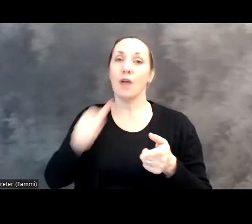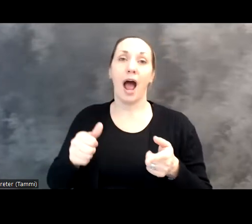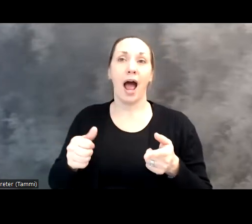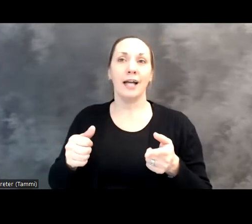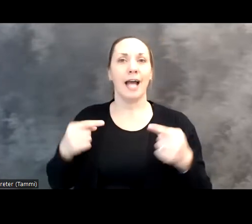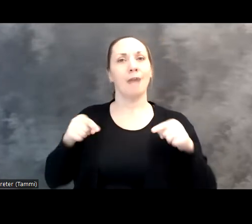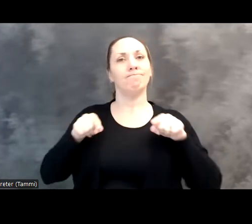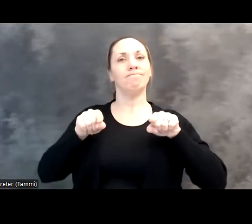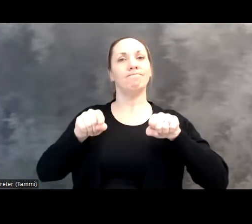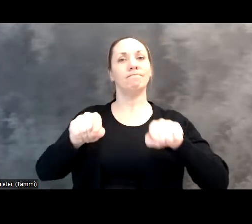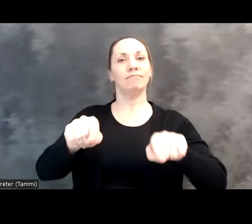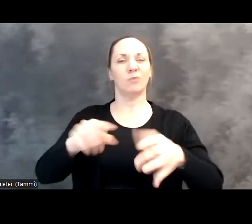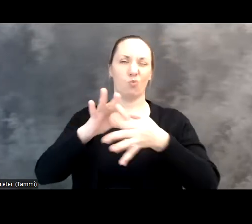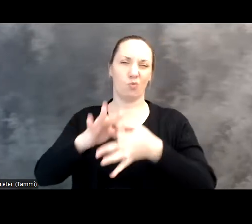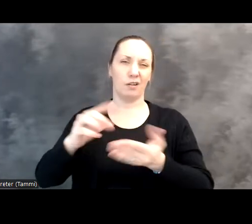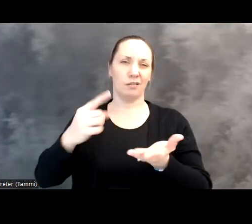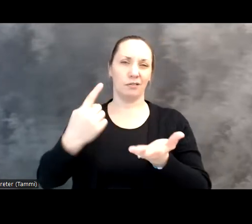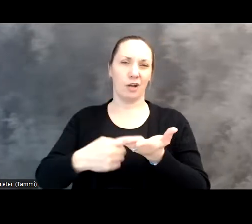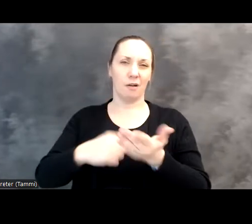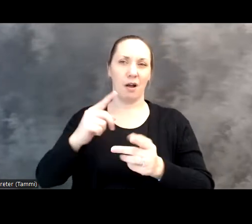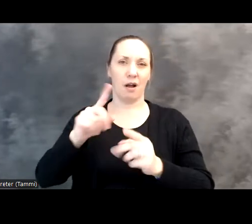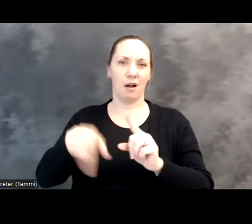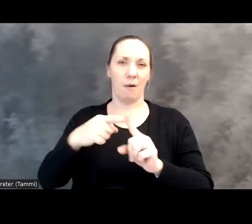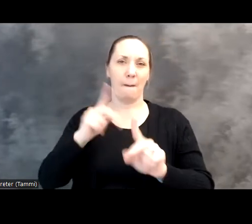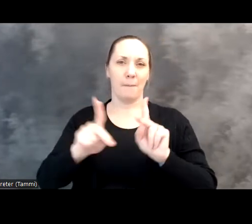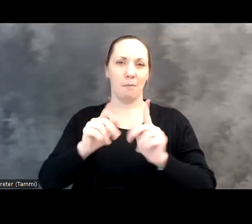market size and profitability, but both